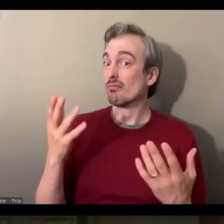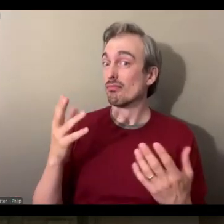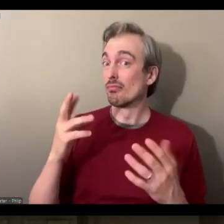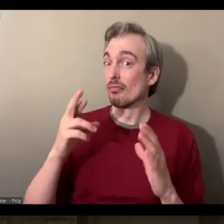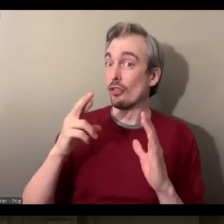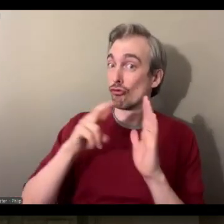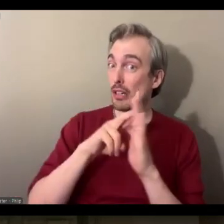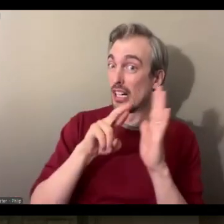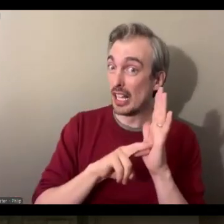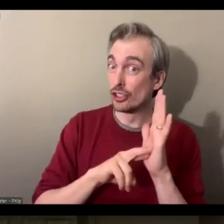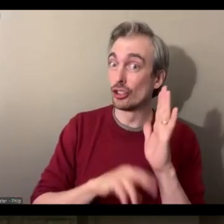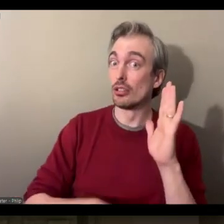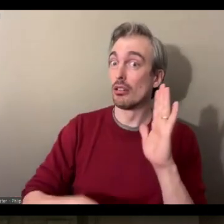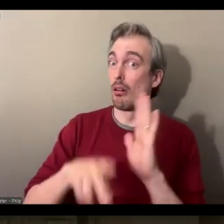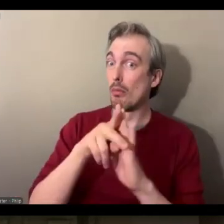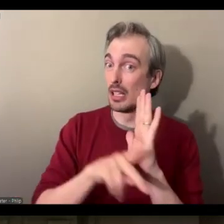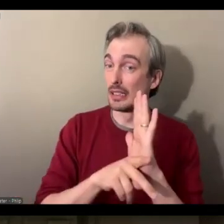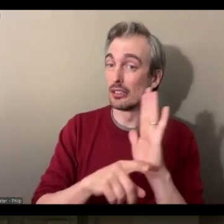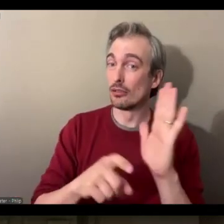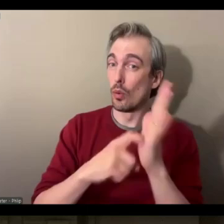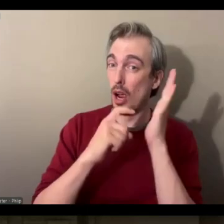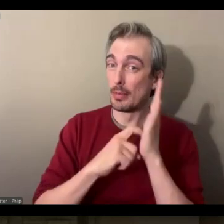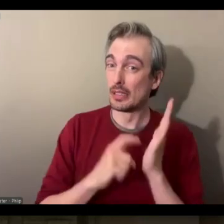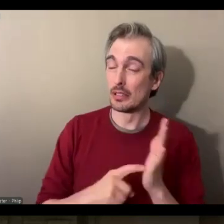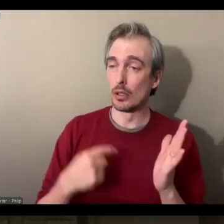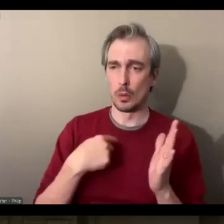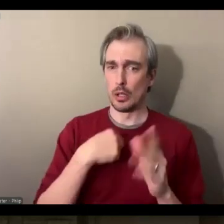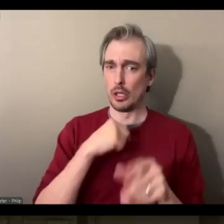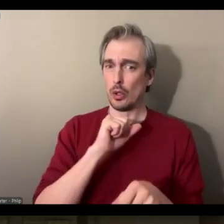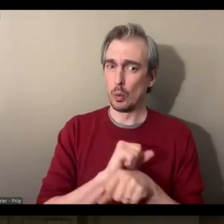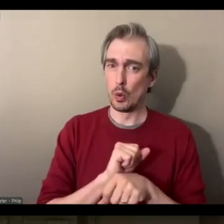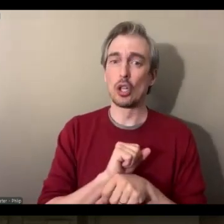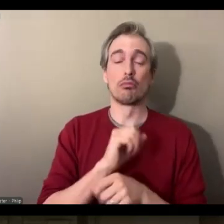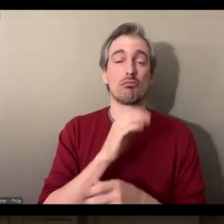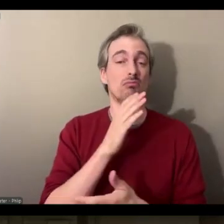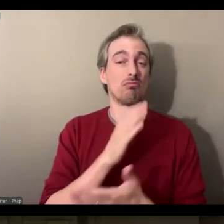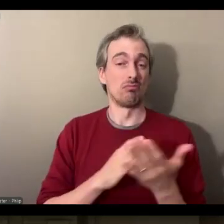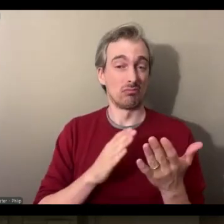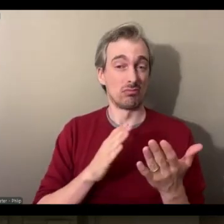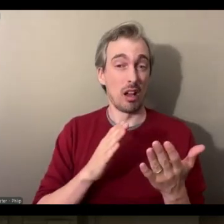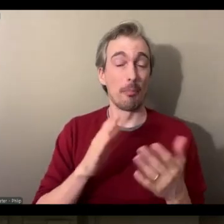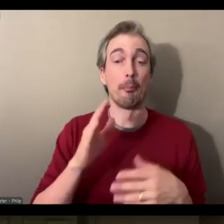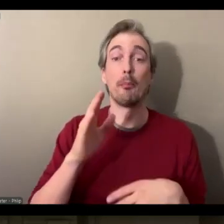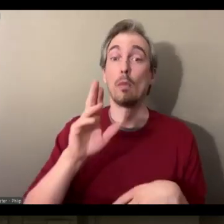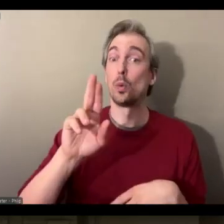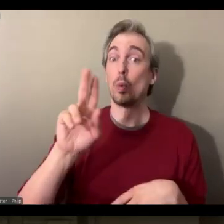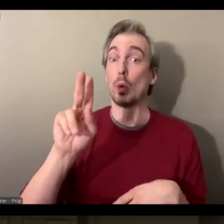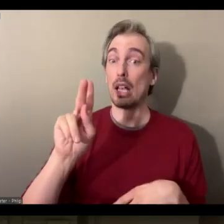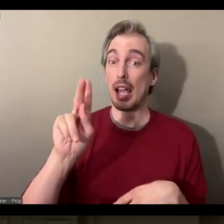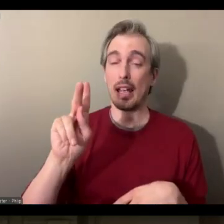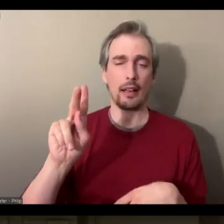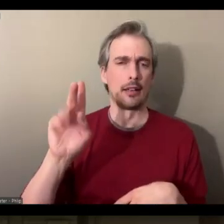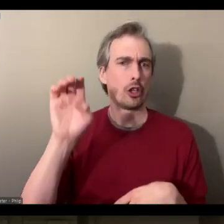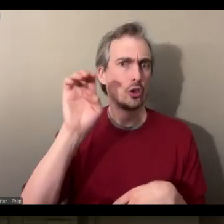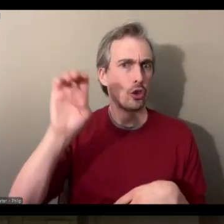in other parts of Europe. Canada. And here in the US. Part of the reason why we're fortunate to be